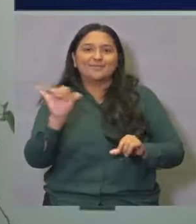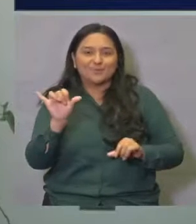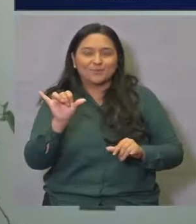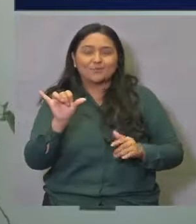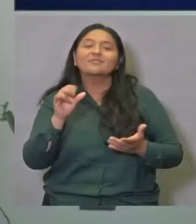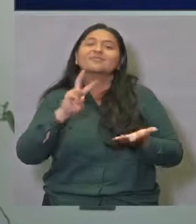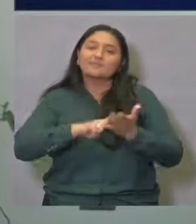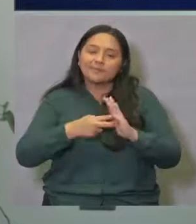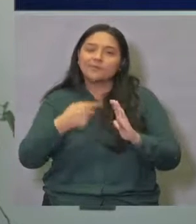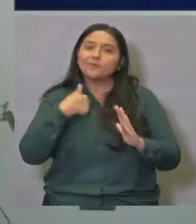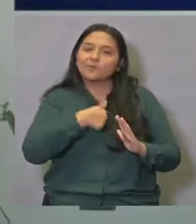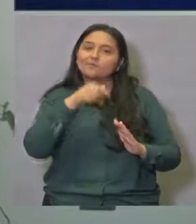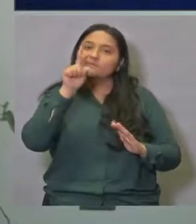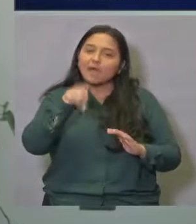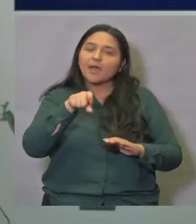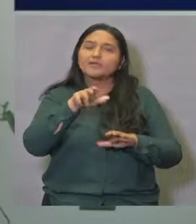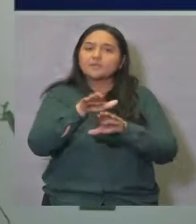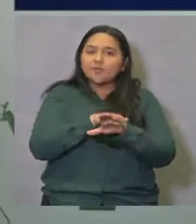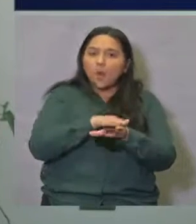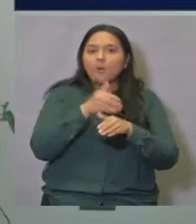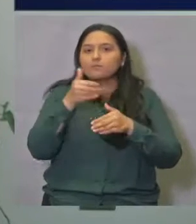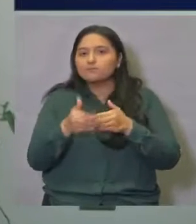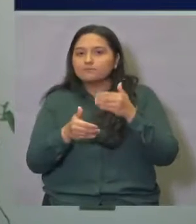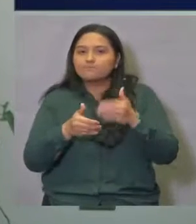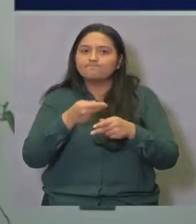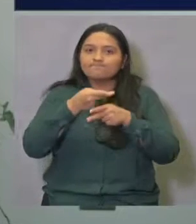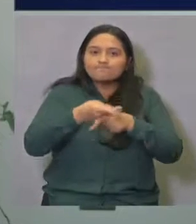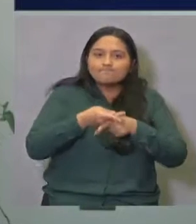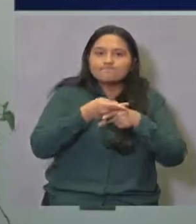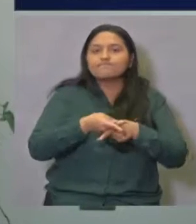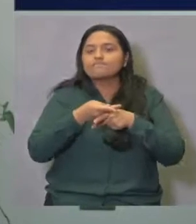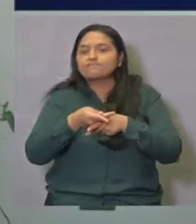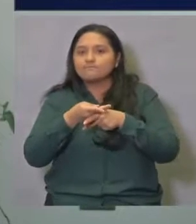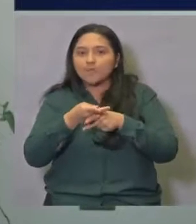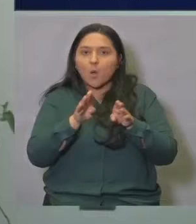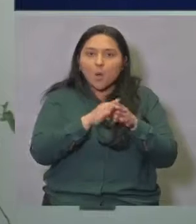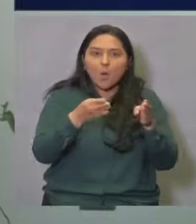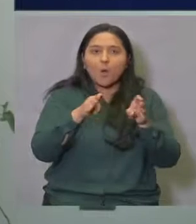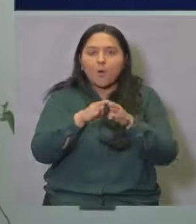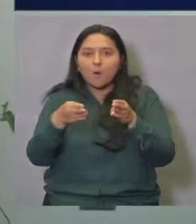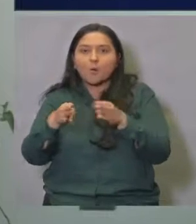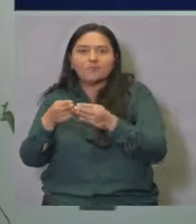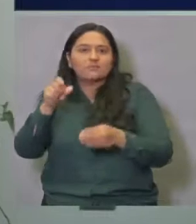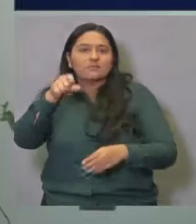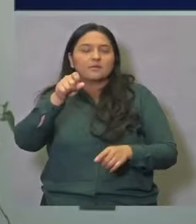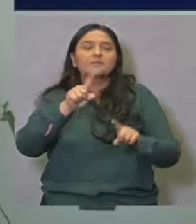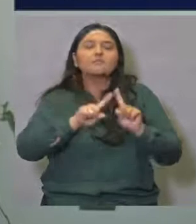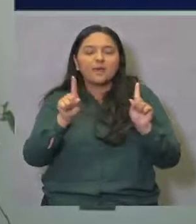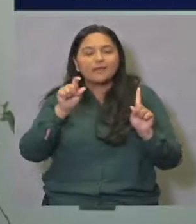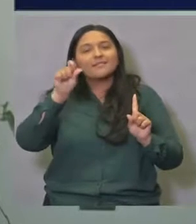SO WE ARE GOING TO CONTINUE TO